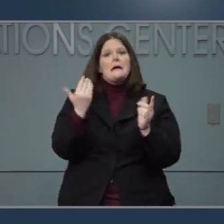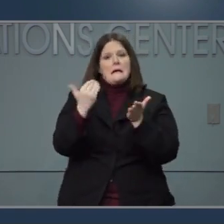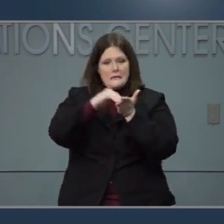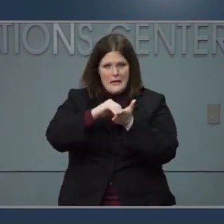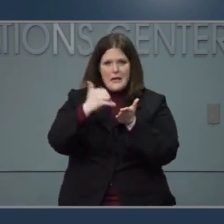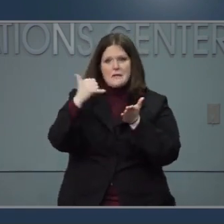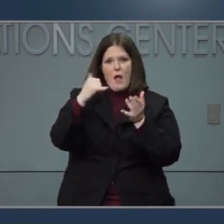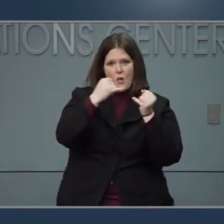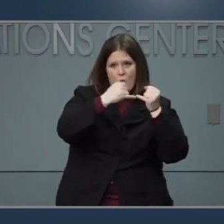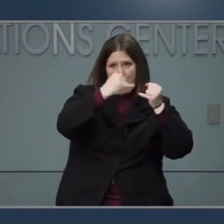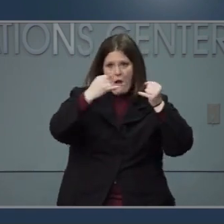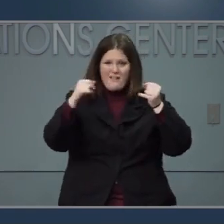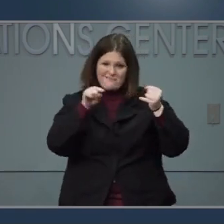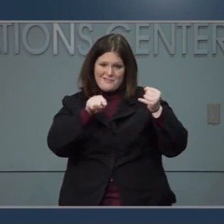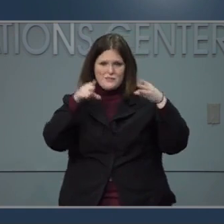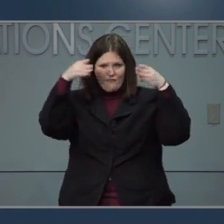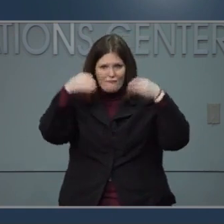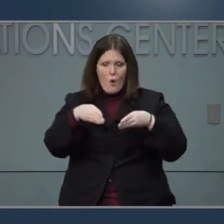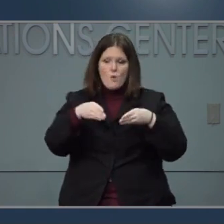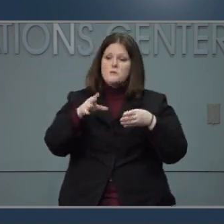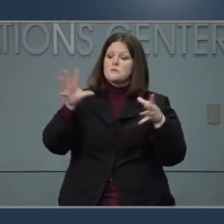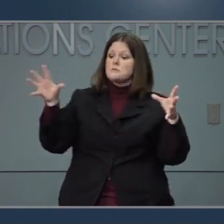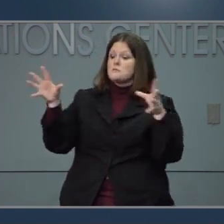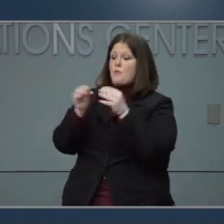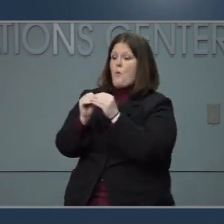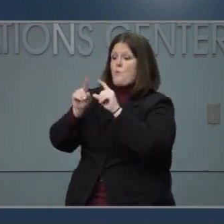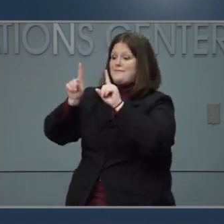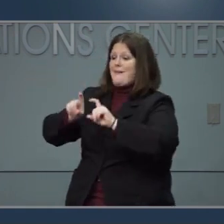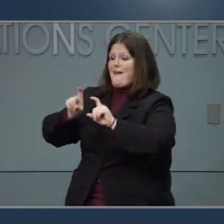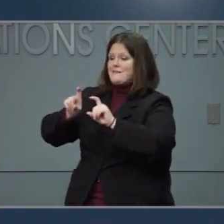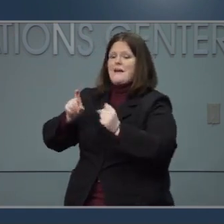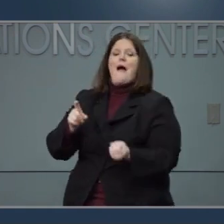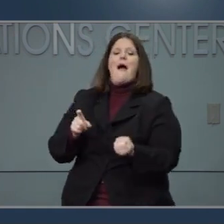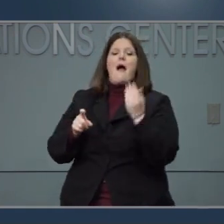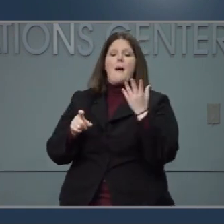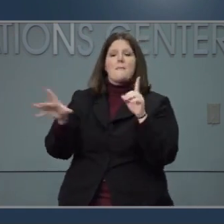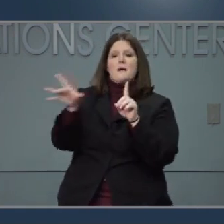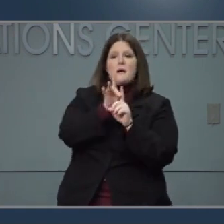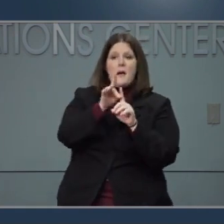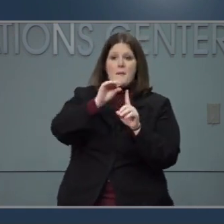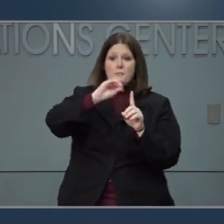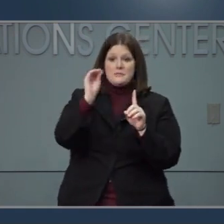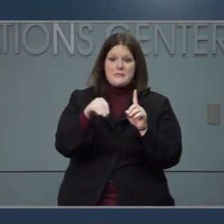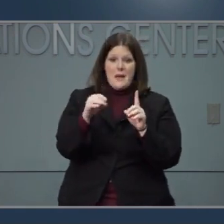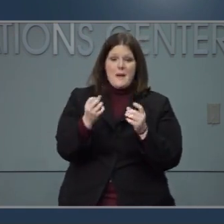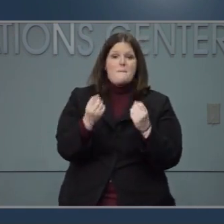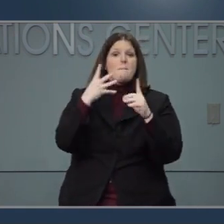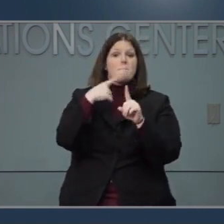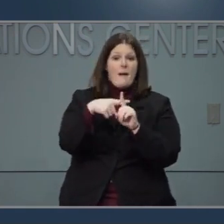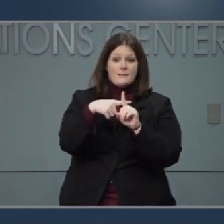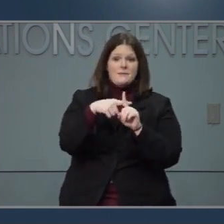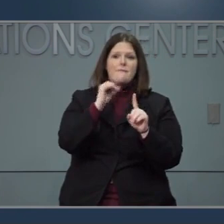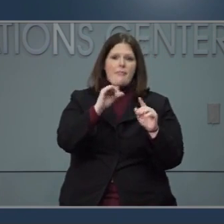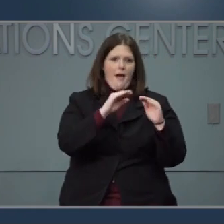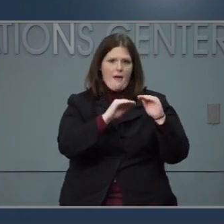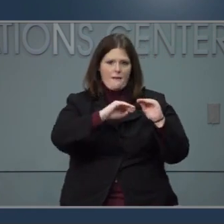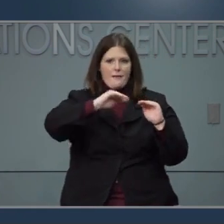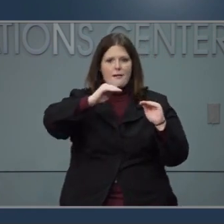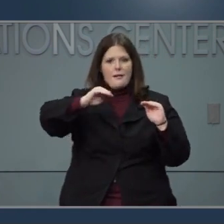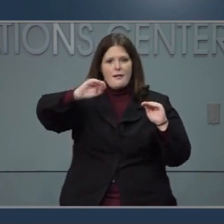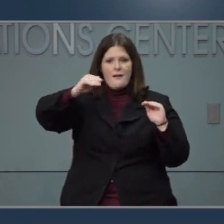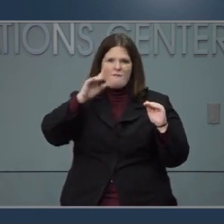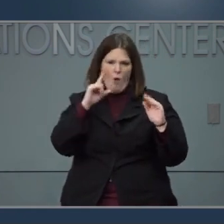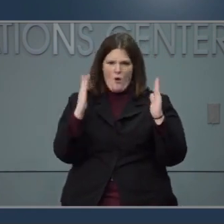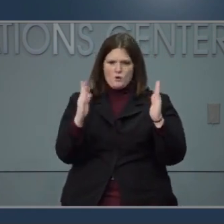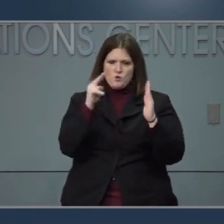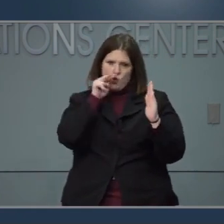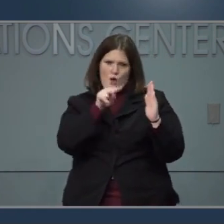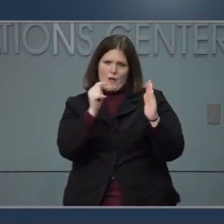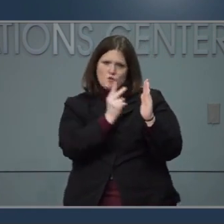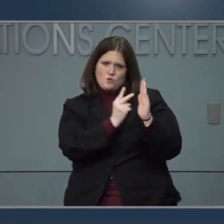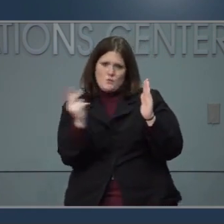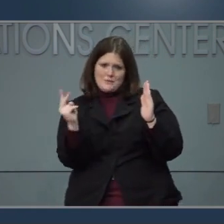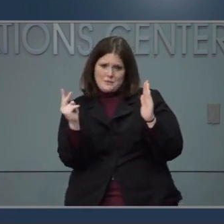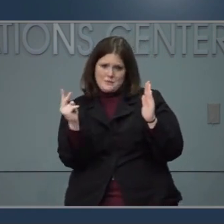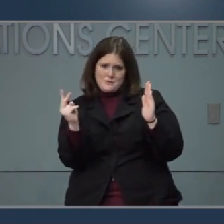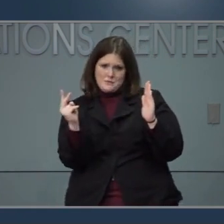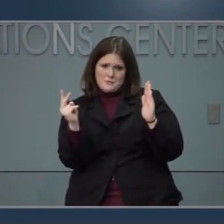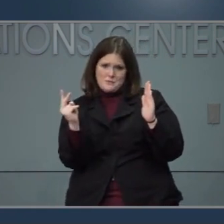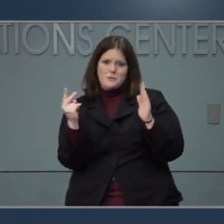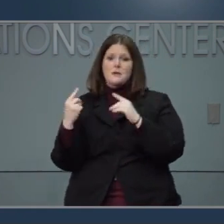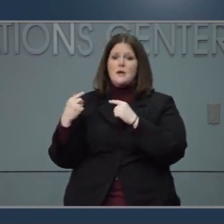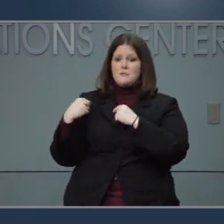THIS GRAPH ALSO GOES BACK TO THE BEGINNING OF NOVEMBER AND LOOKING AT THAT YELLOW LINE, OUR PERCENTAGE OF POSITIVE TESTS HAS INCREASED OVER THE PAST 14 DAYS.